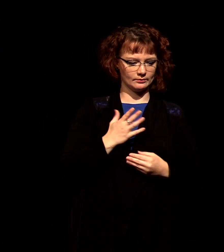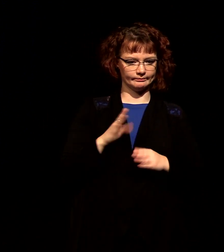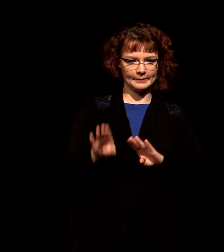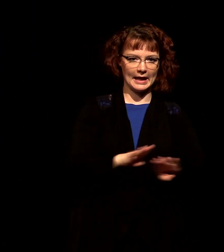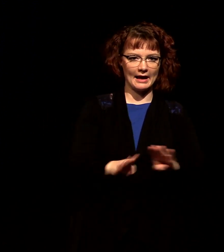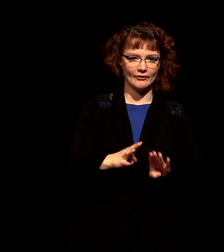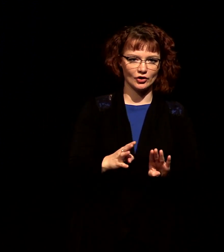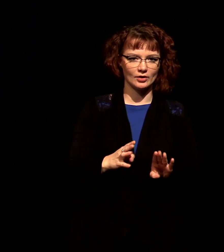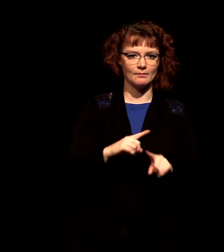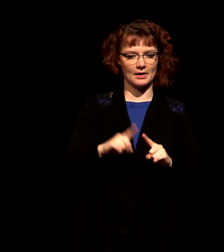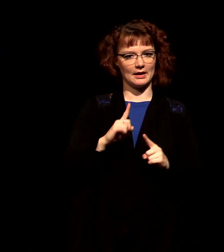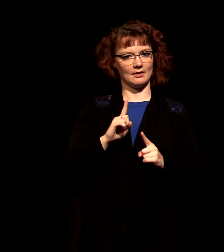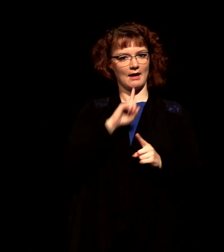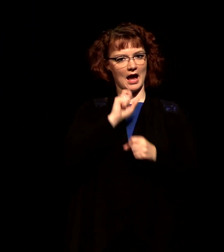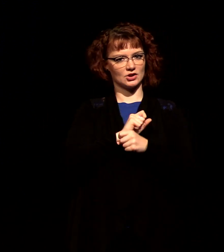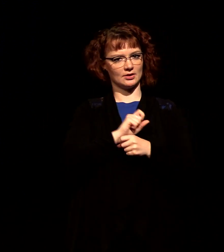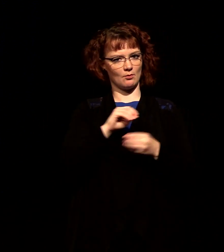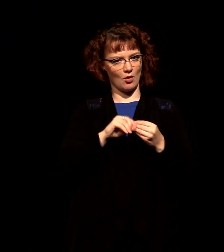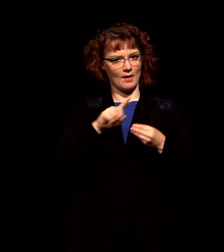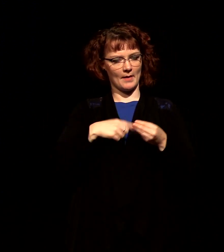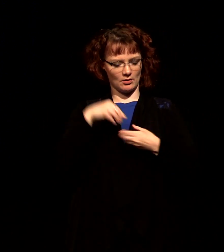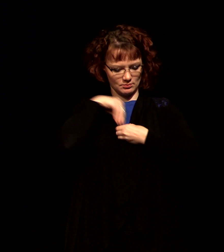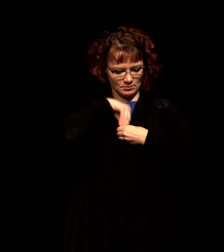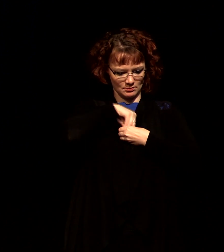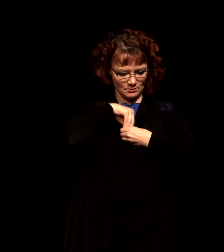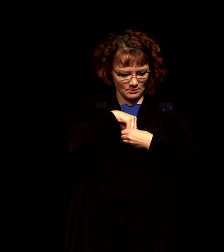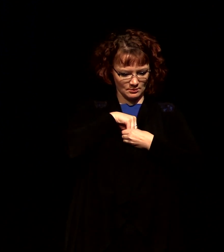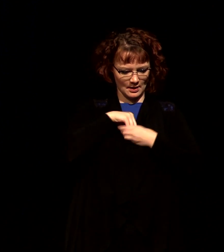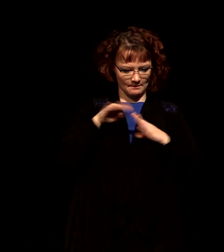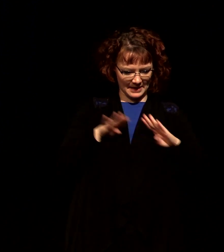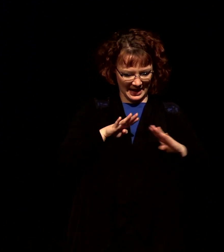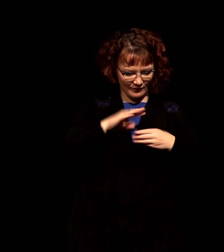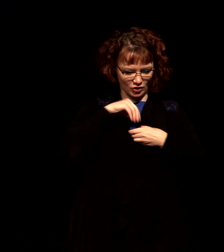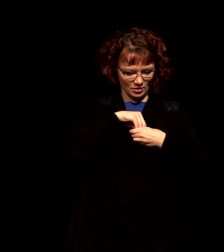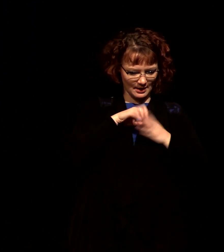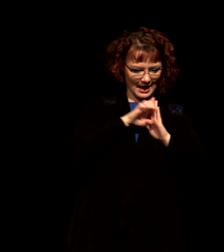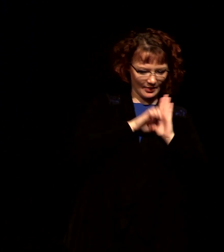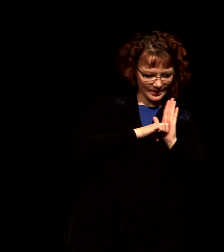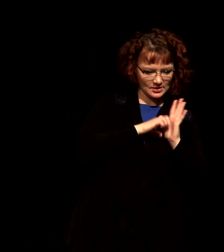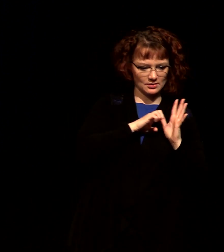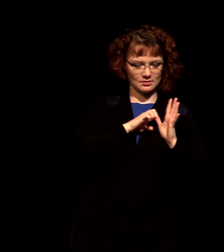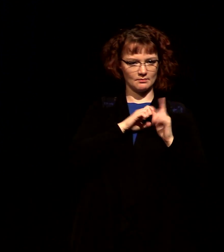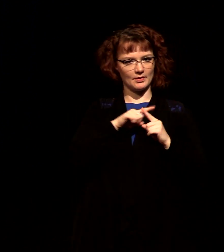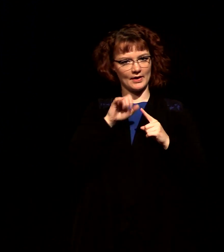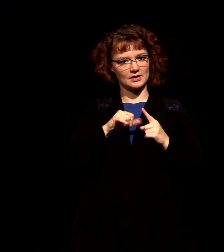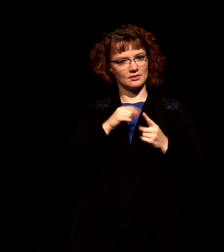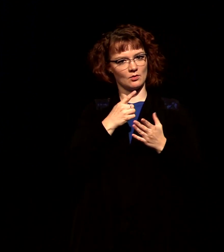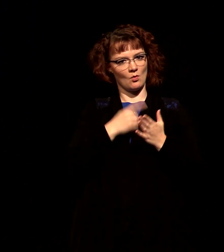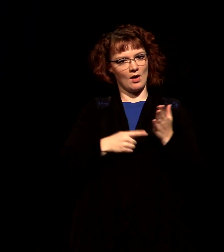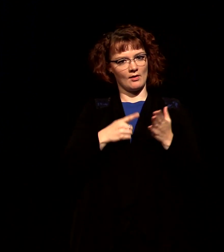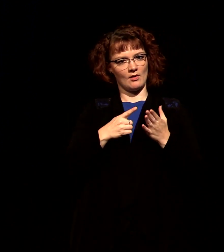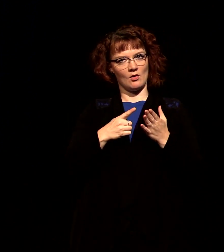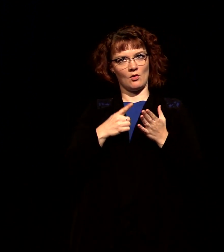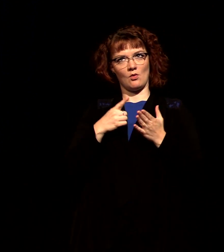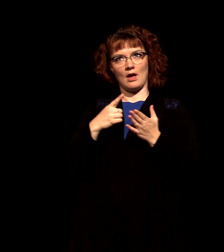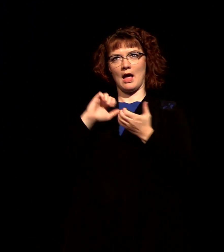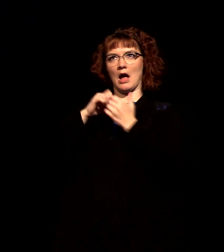it's actually about our moral and ethical behavior, which can only come from the work that has been done in our inner soul. And